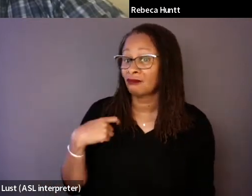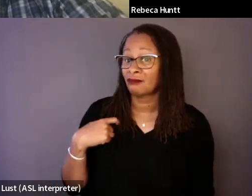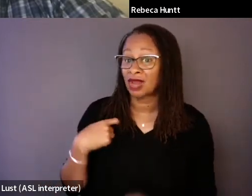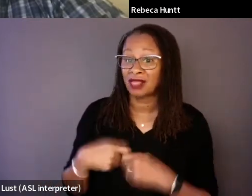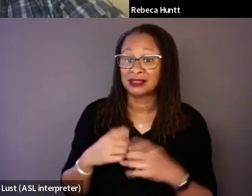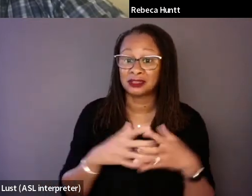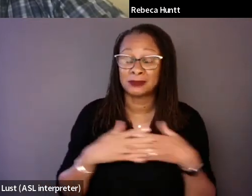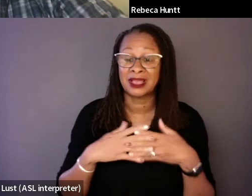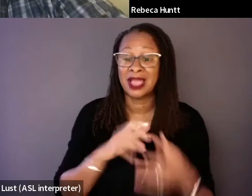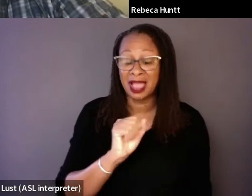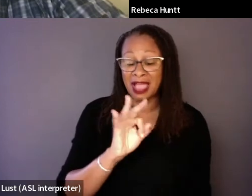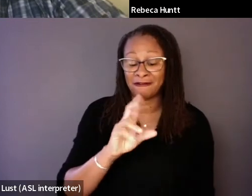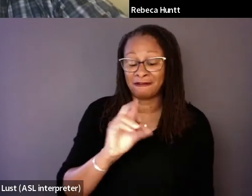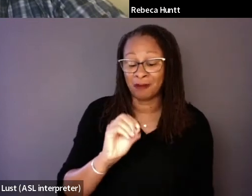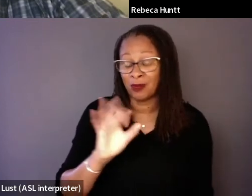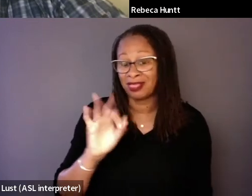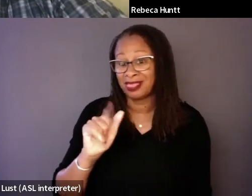Afro Latin resistance was very localized.